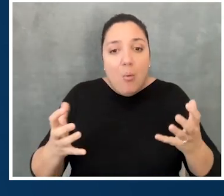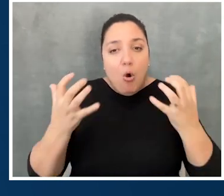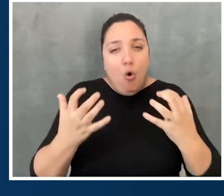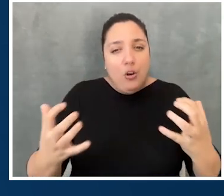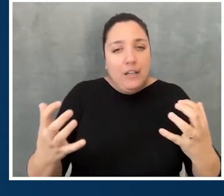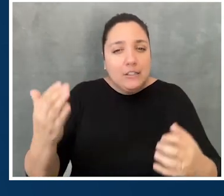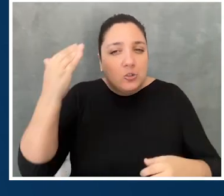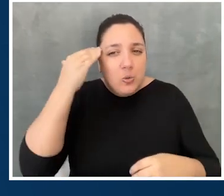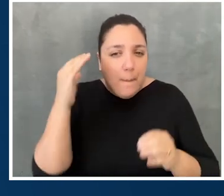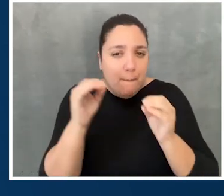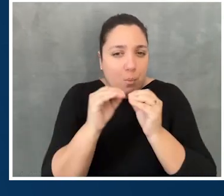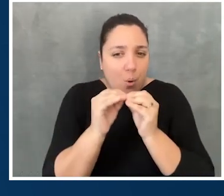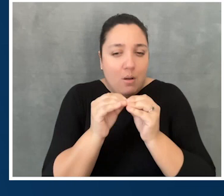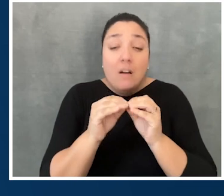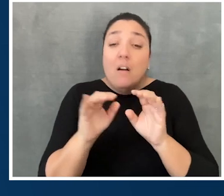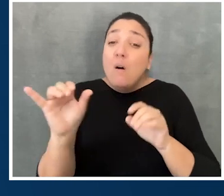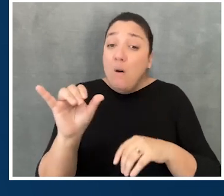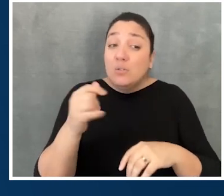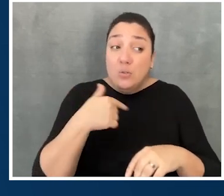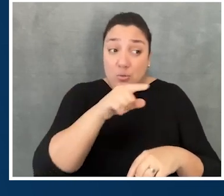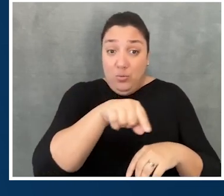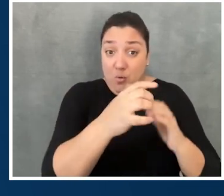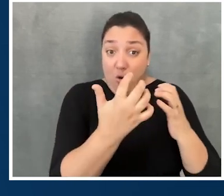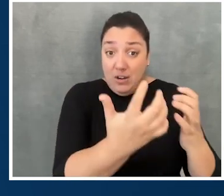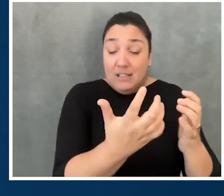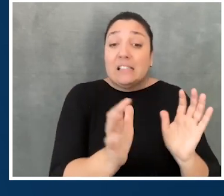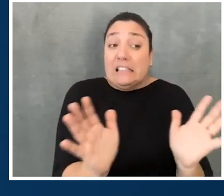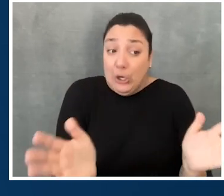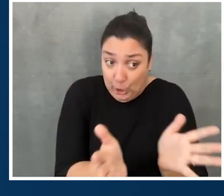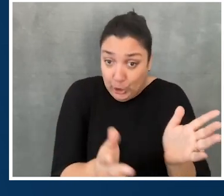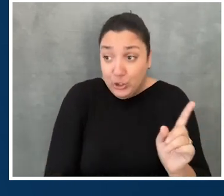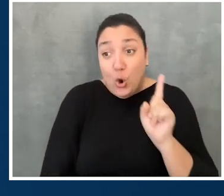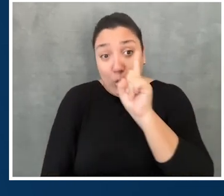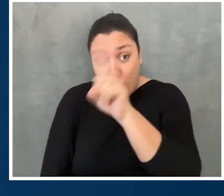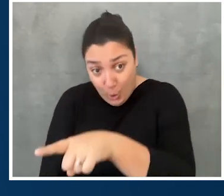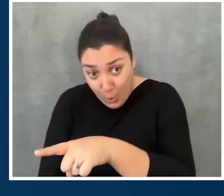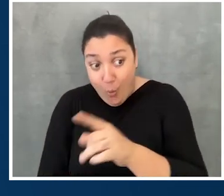to hear a little bit more about them, and I am urging everyone in our audience to go to the website and take a look,